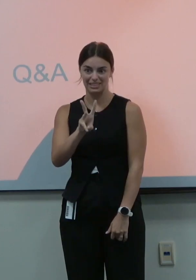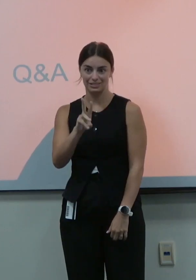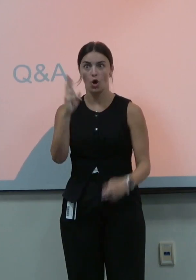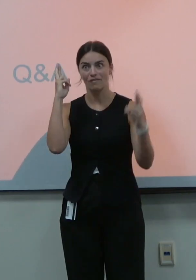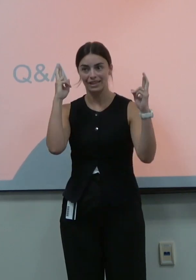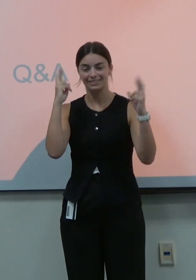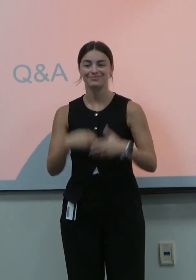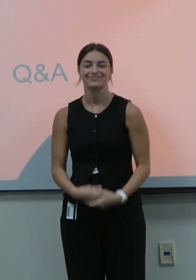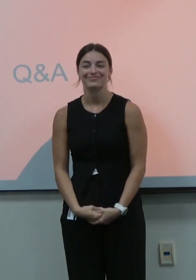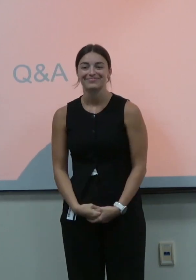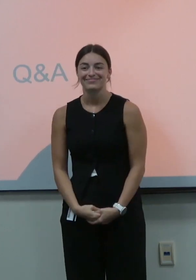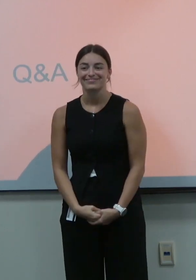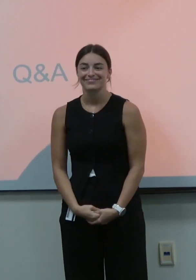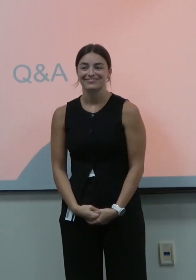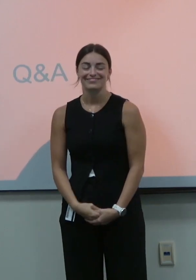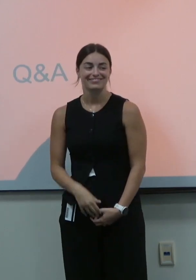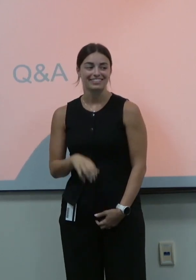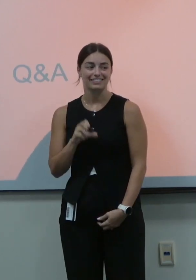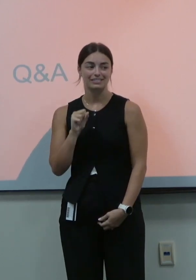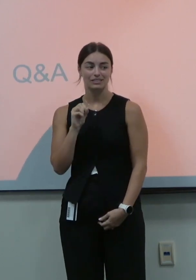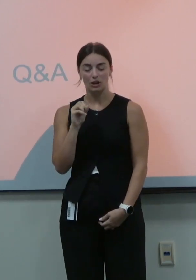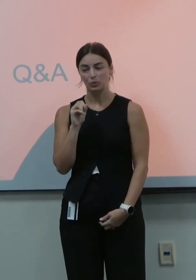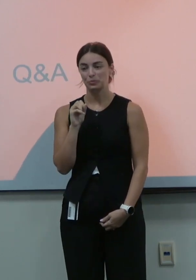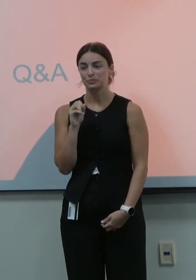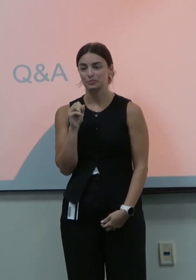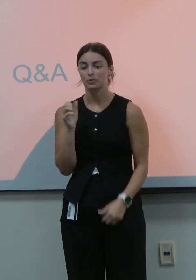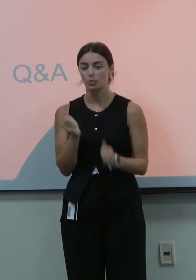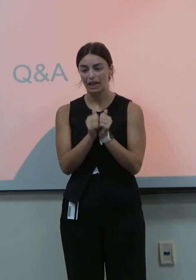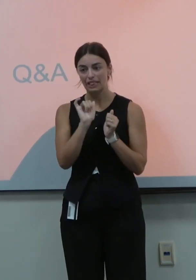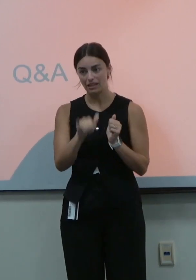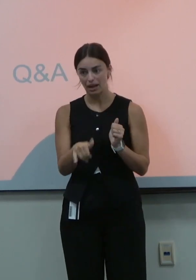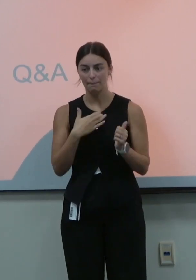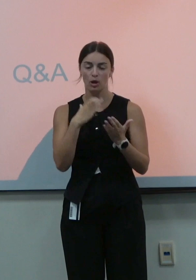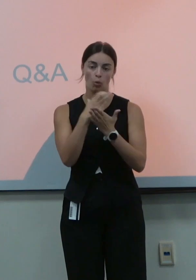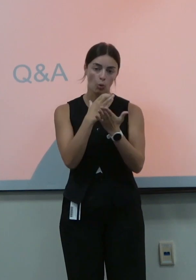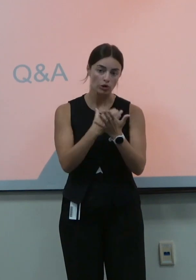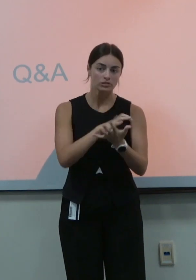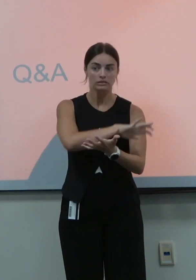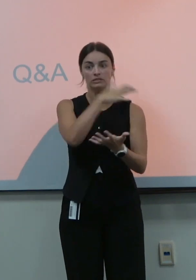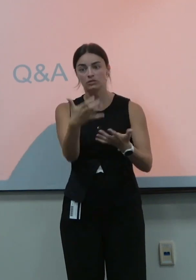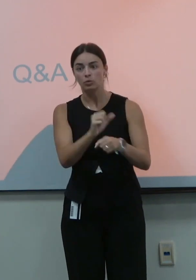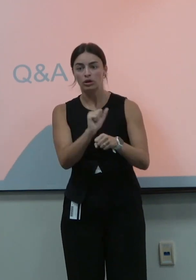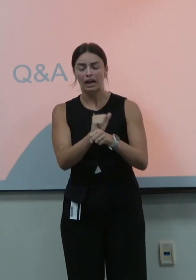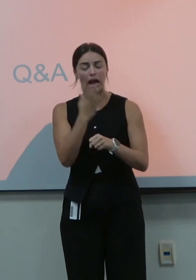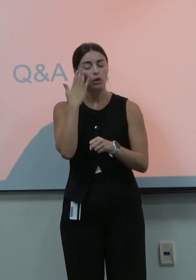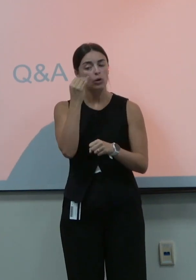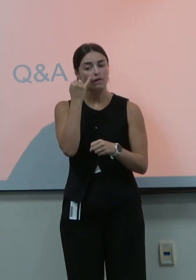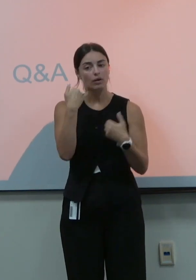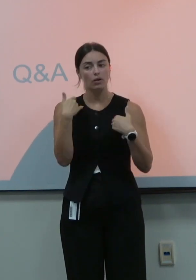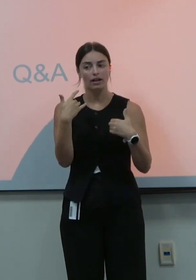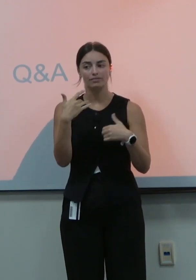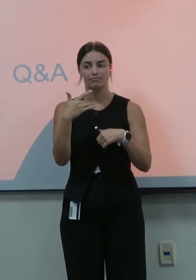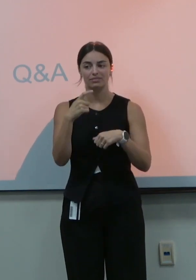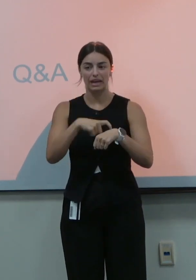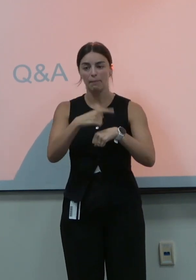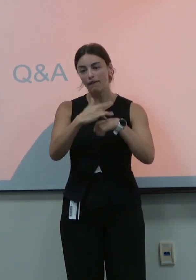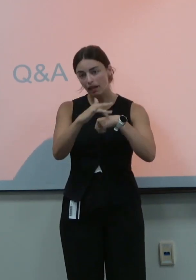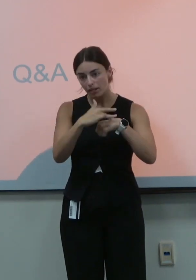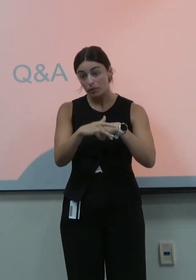So because of all my course load, I don't know how much time I'll have. But if I am available, I would definitely